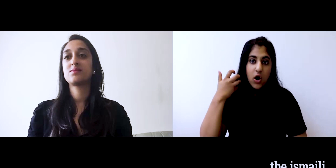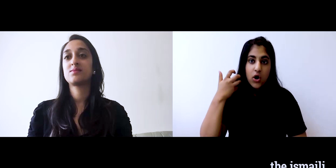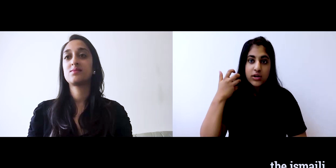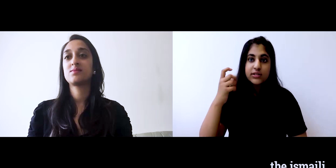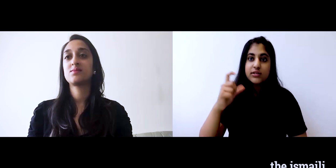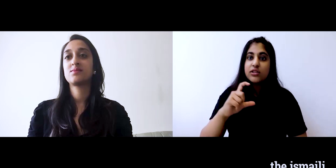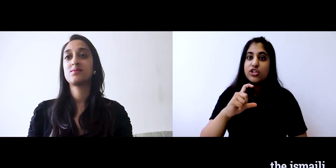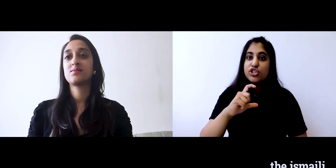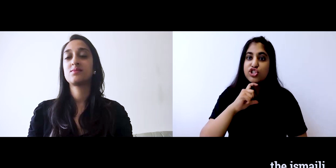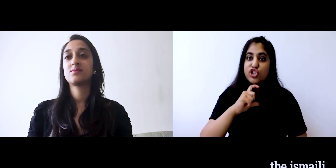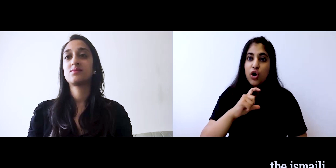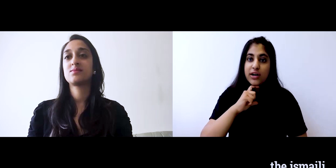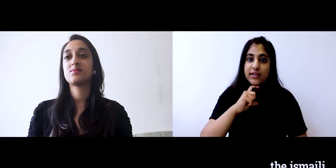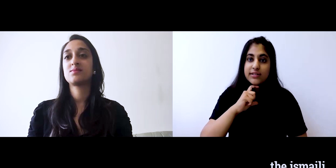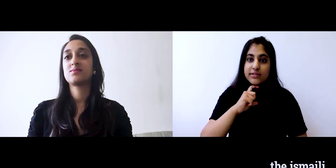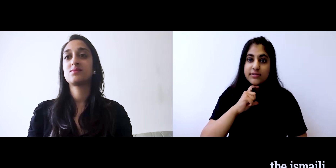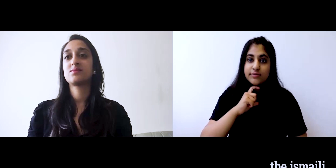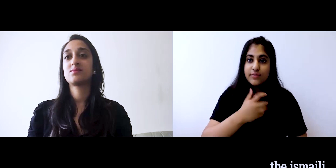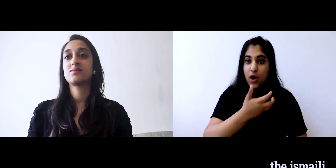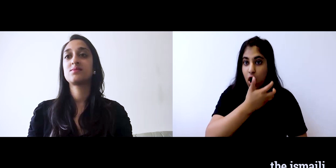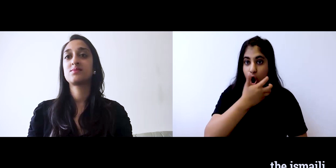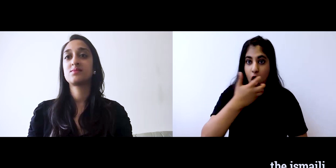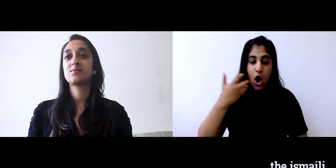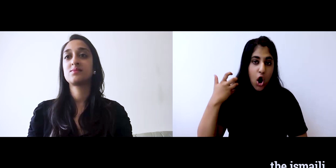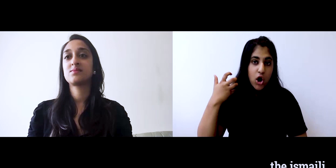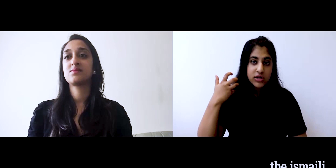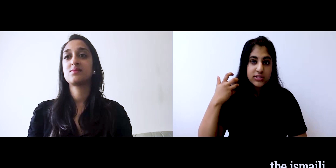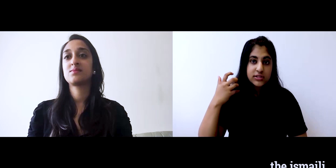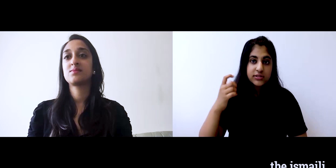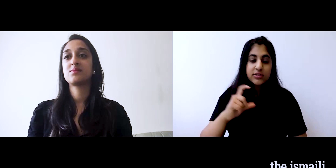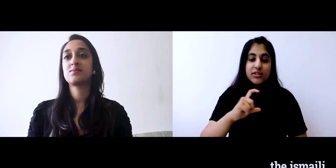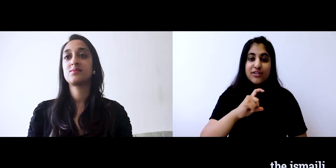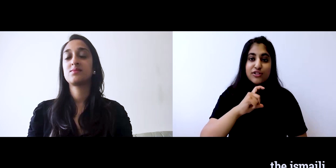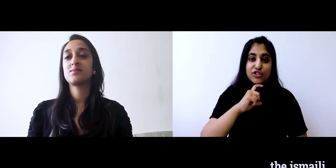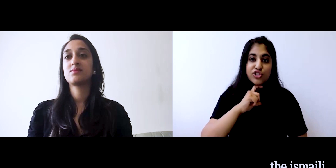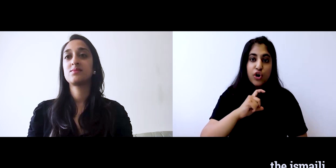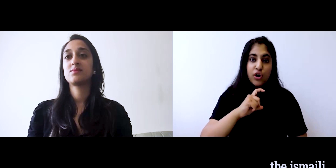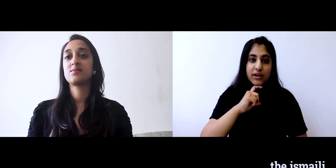Hot chocolate